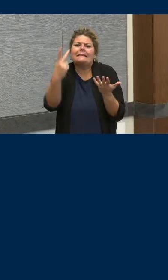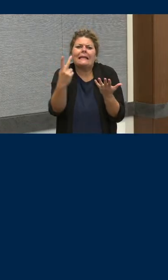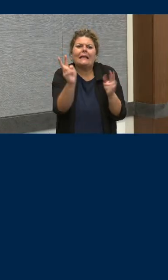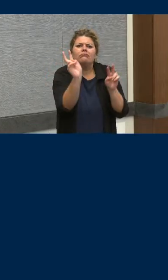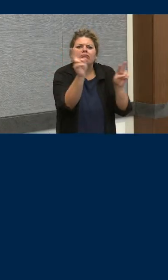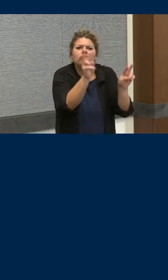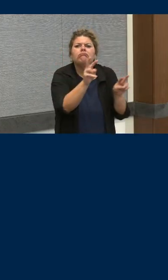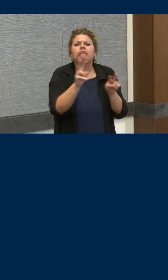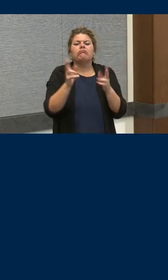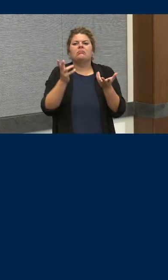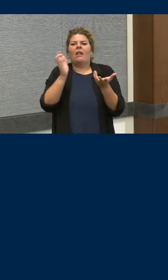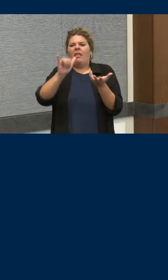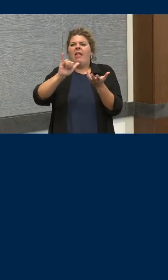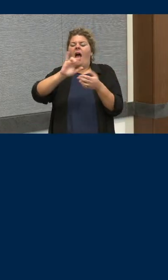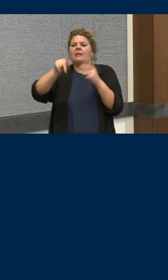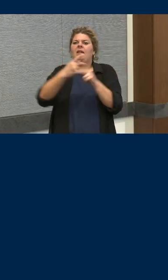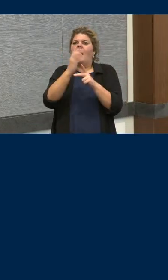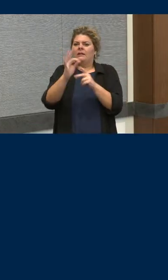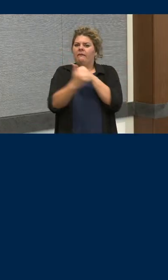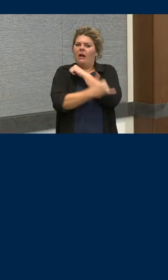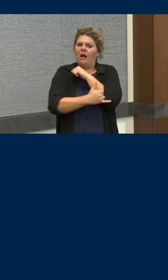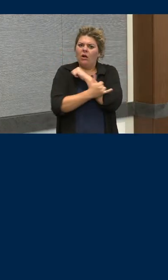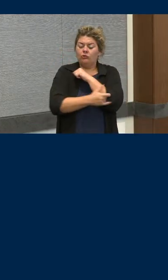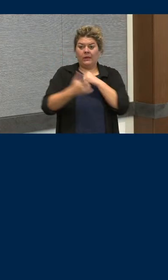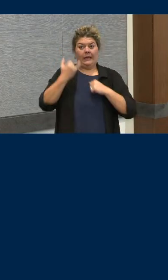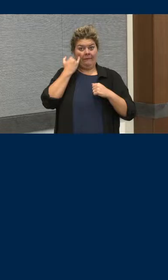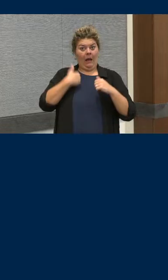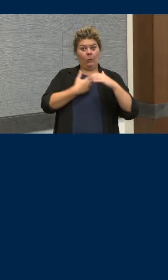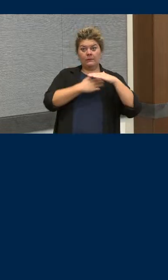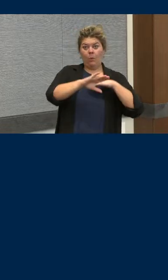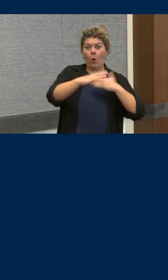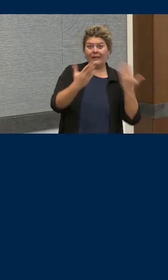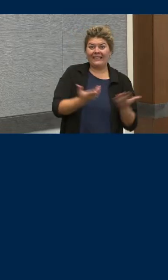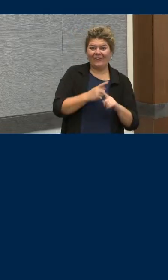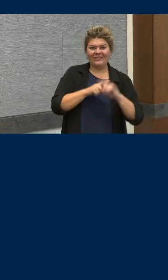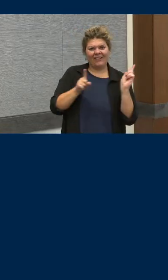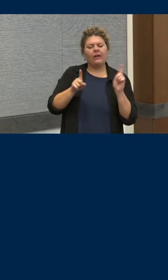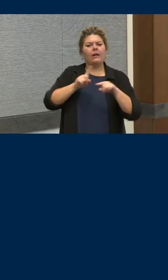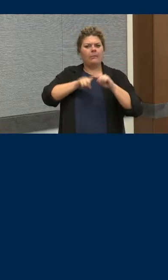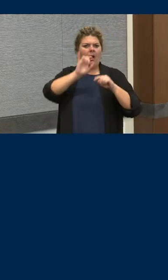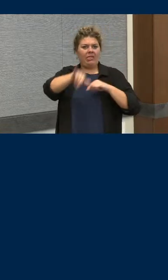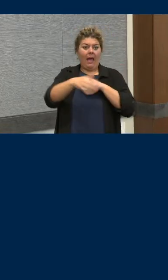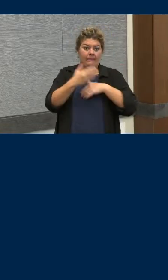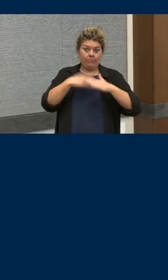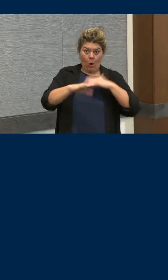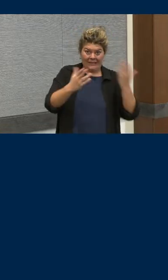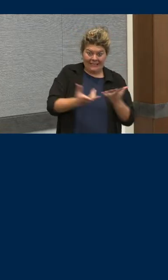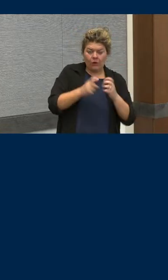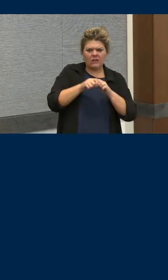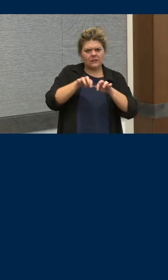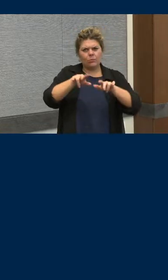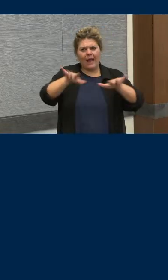civilization born here and spreading elsewhere. Using Evans